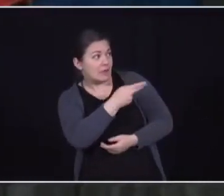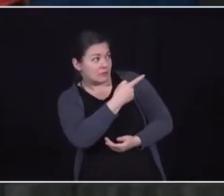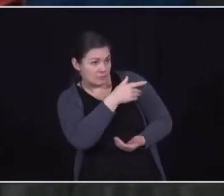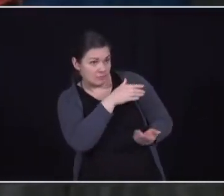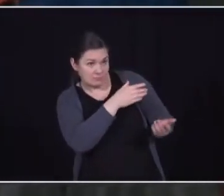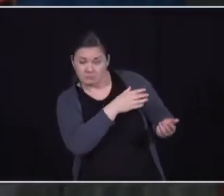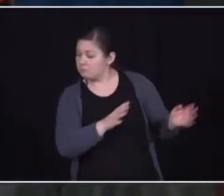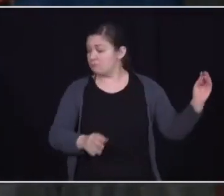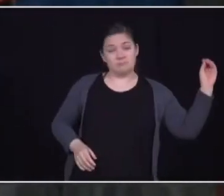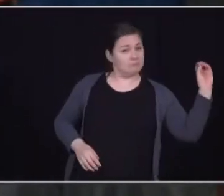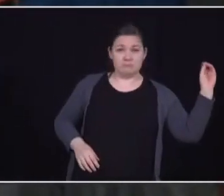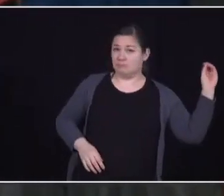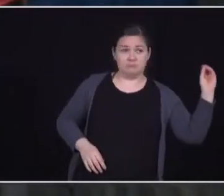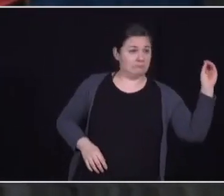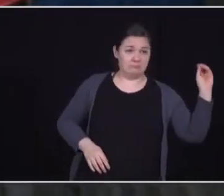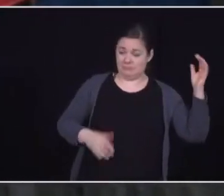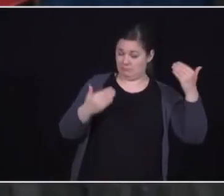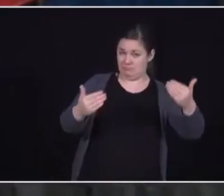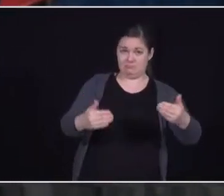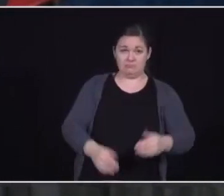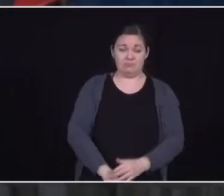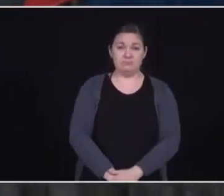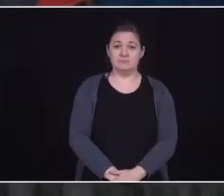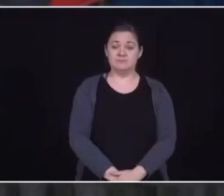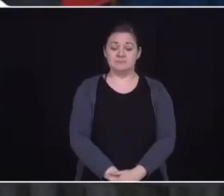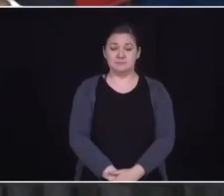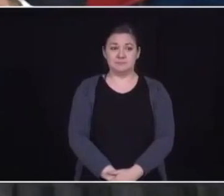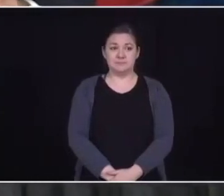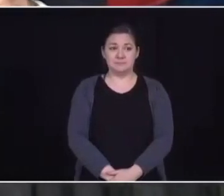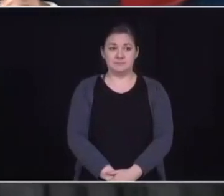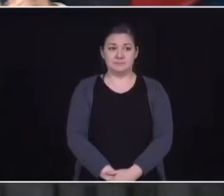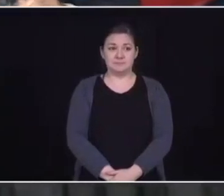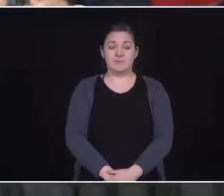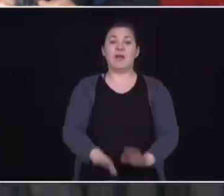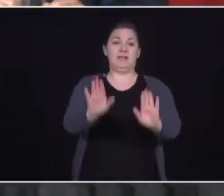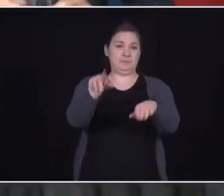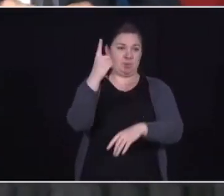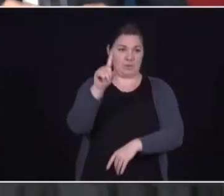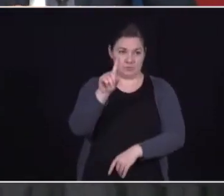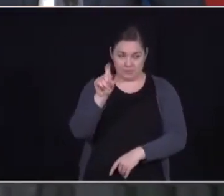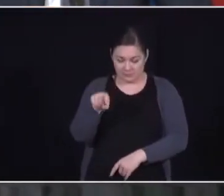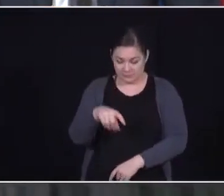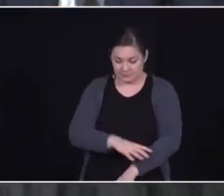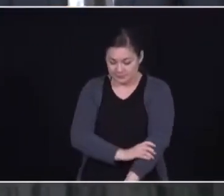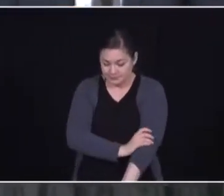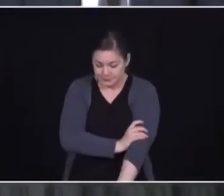at this point or if we will open for questions. No, let's just open for questions. Unless Dr.